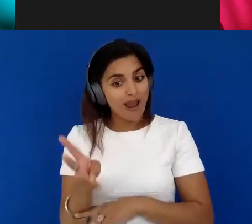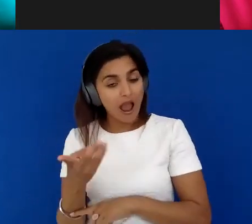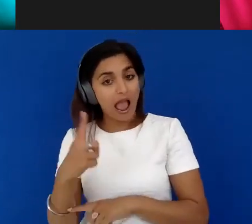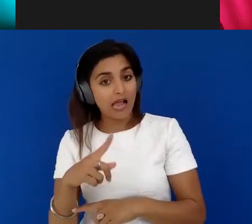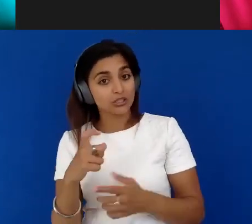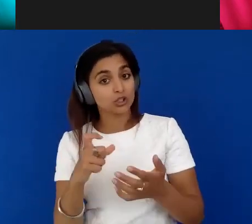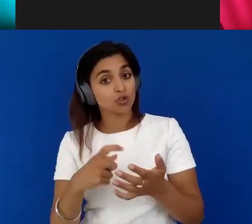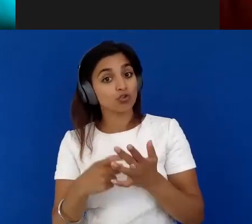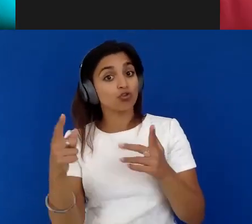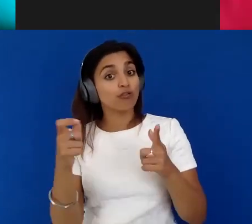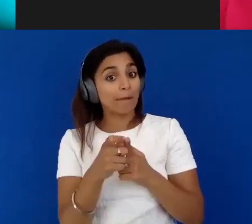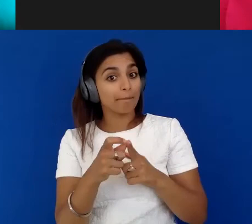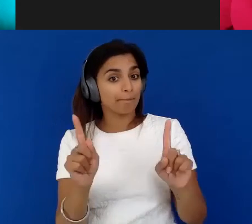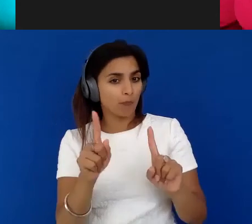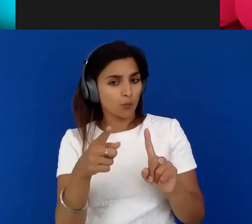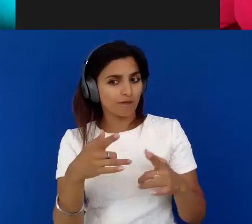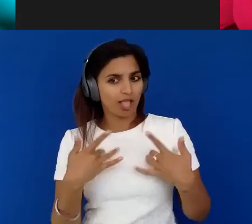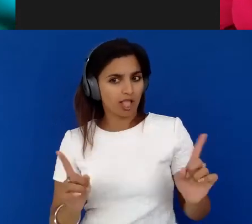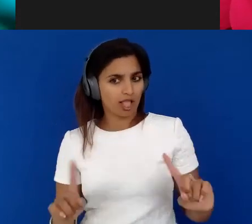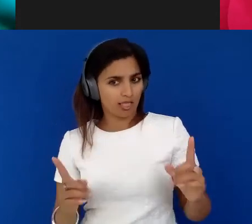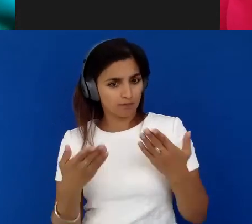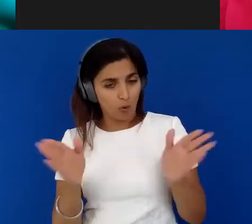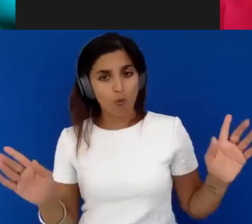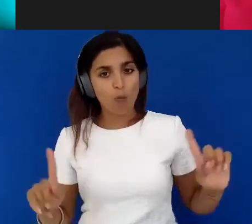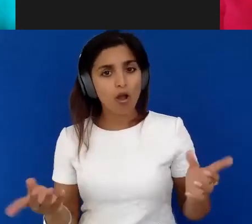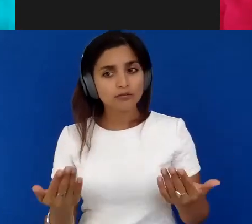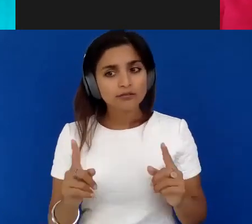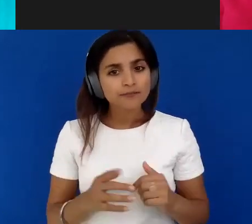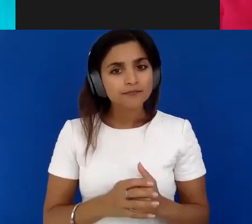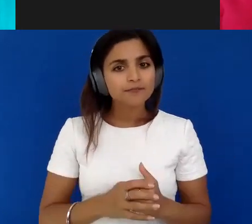microaggressions? As my experience I don't think Jumoke